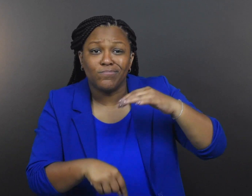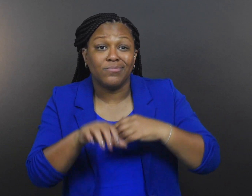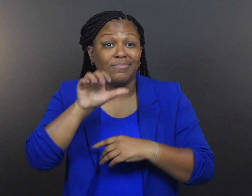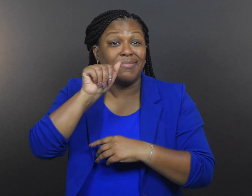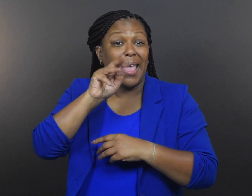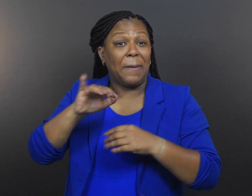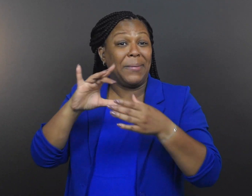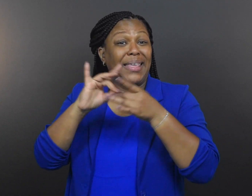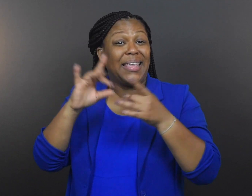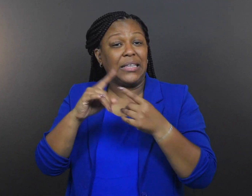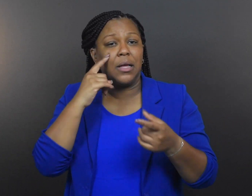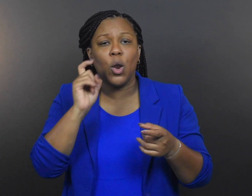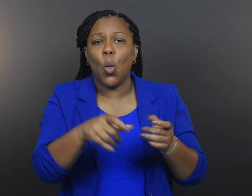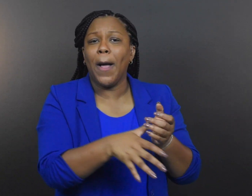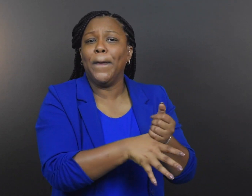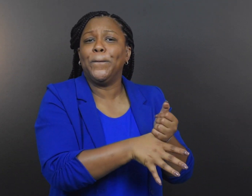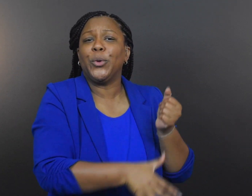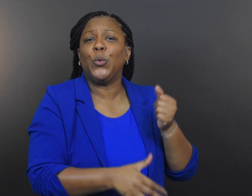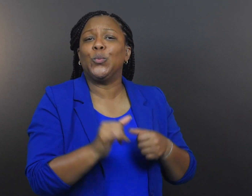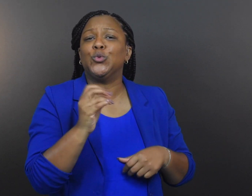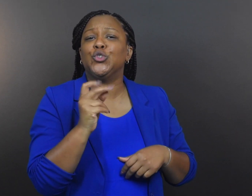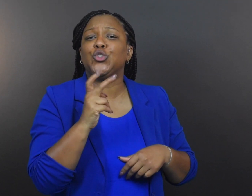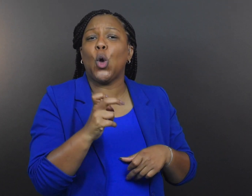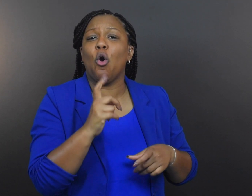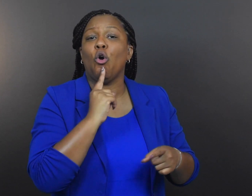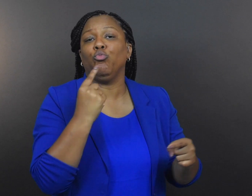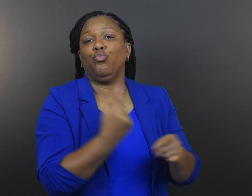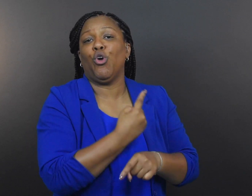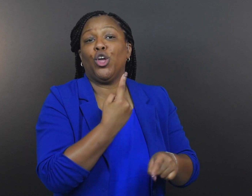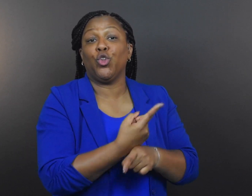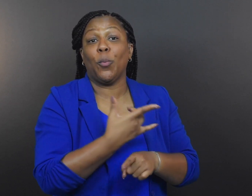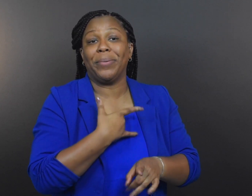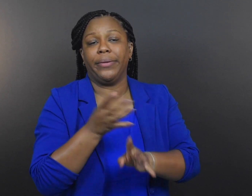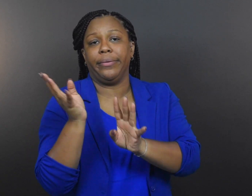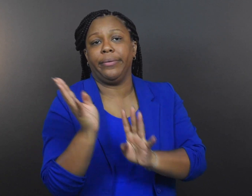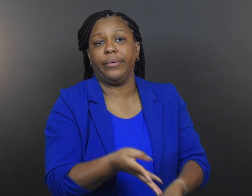Amy says. “Poop jokes are a regular part of our career.”